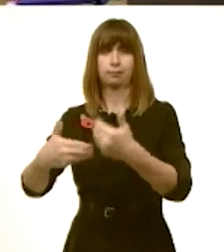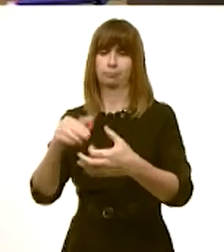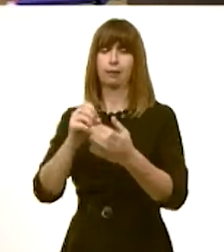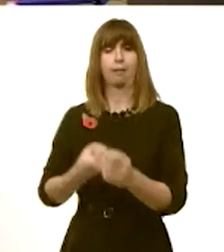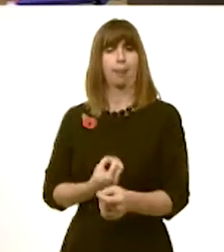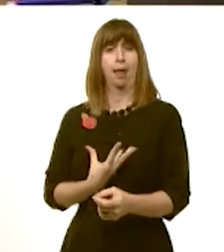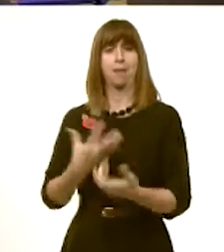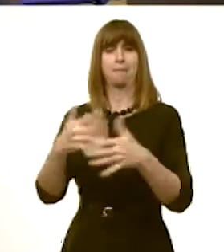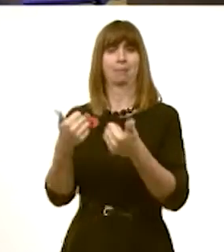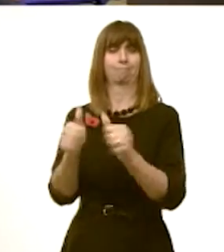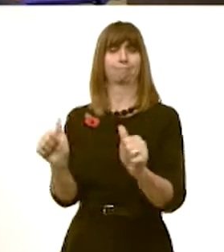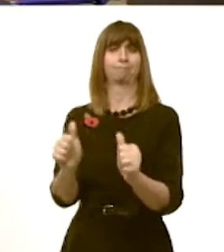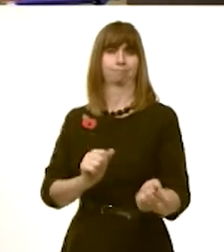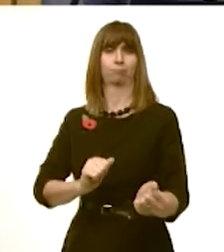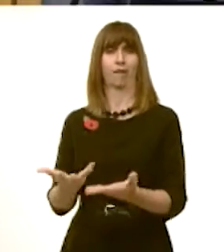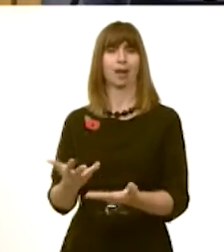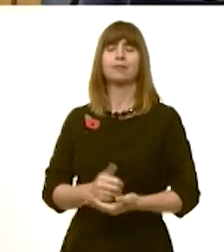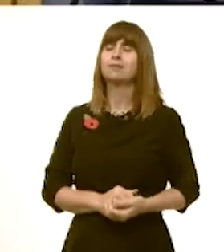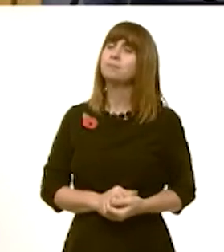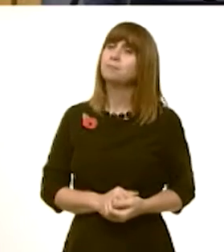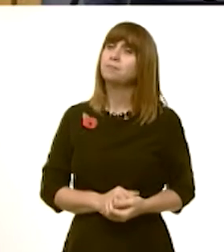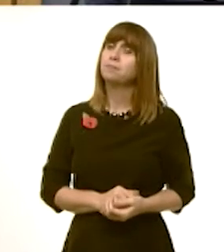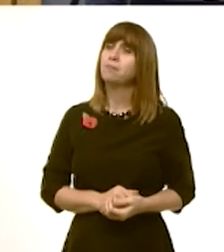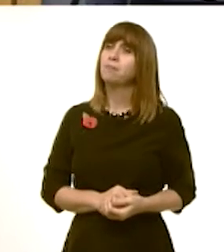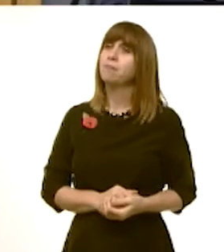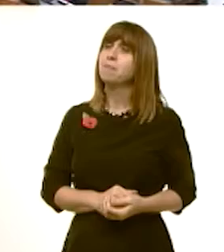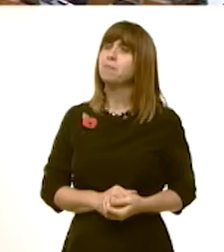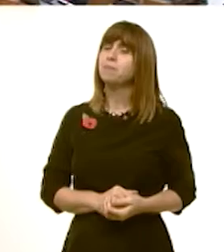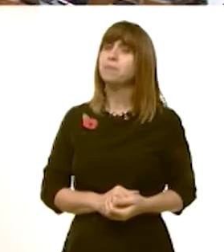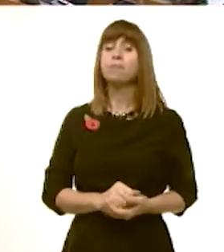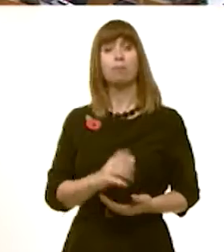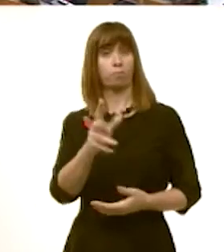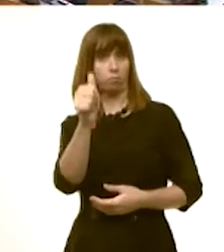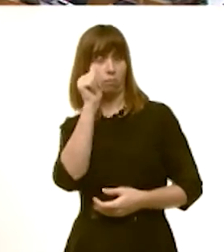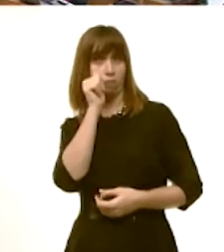William Graham: Will the First Minister not acknowledge, of course, that it was the previous